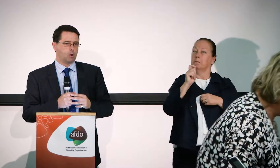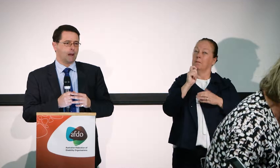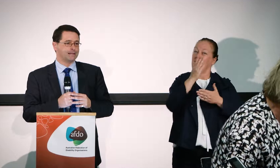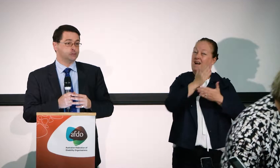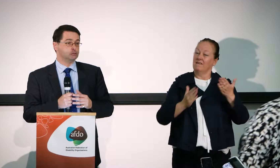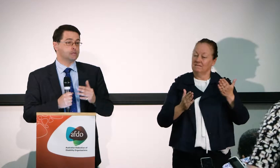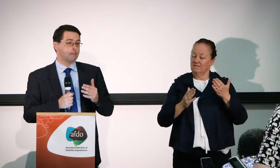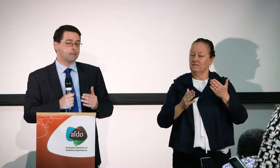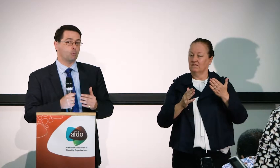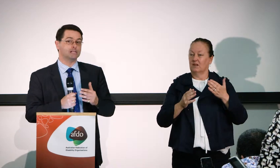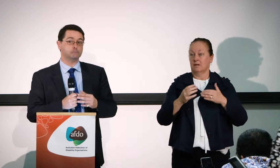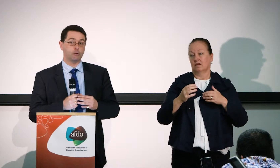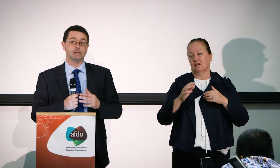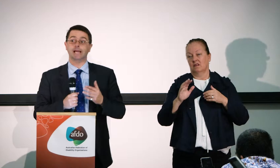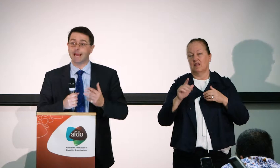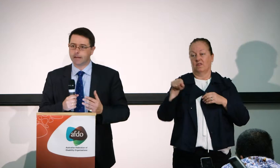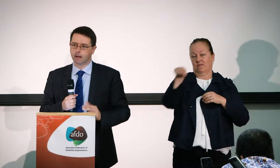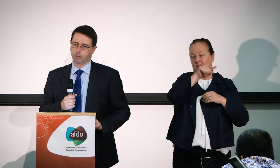are about issues that people are experiencing in the workplace